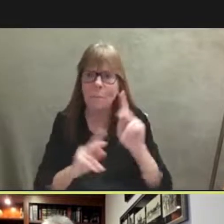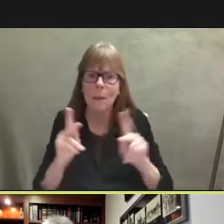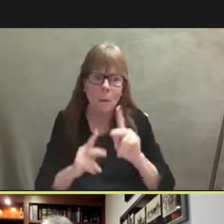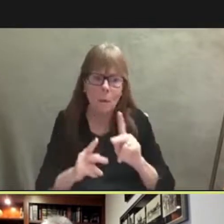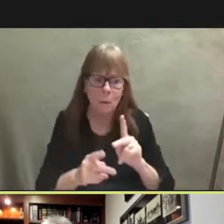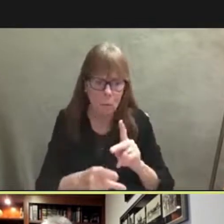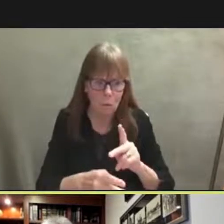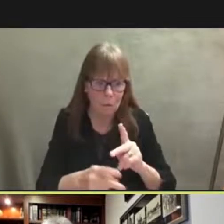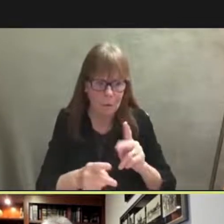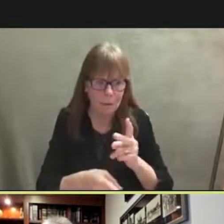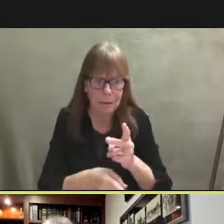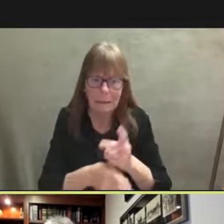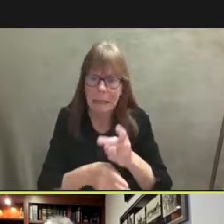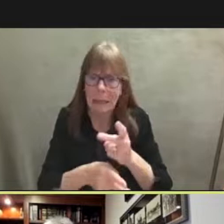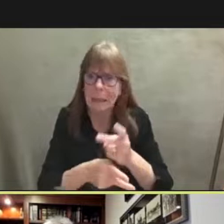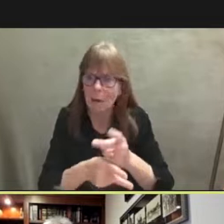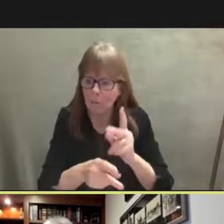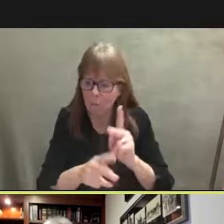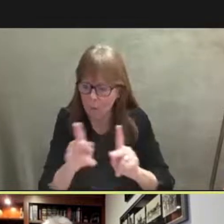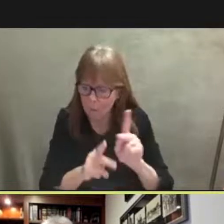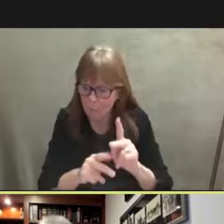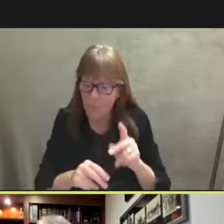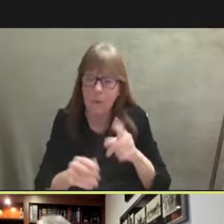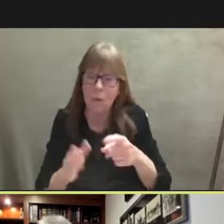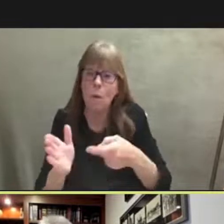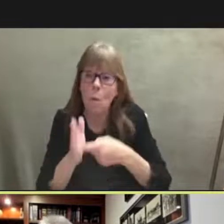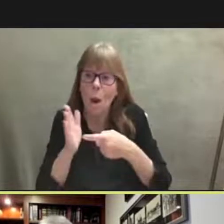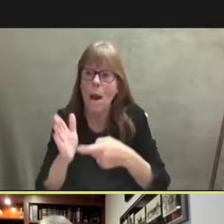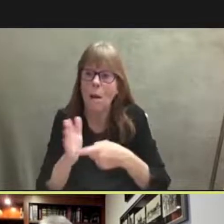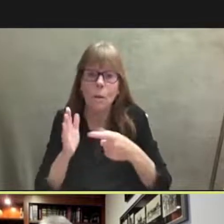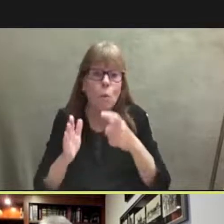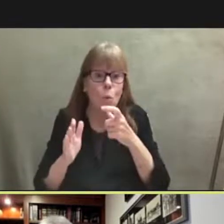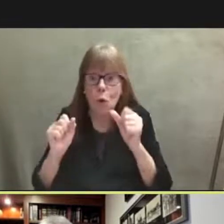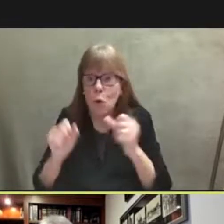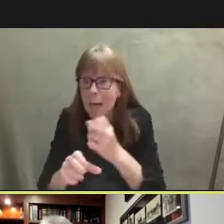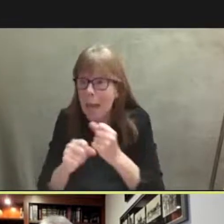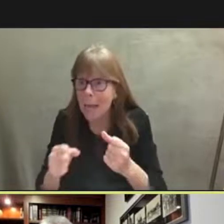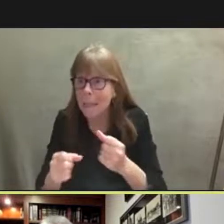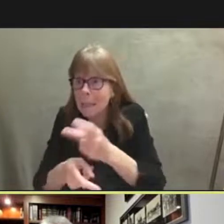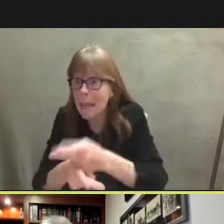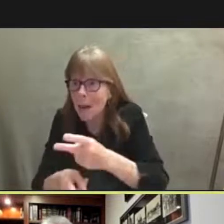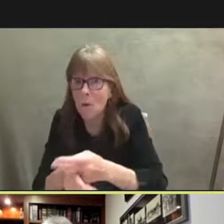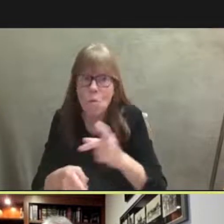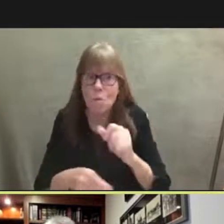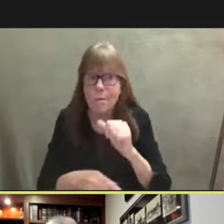Criteria to assess who would and who would not receive care, are used to determine priority